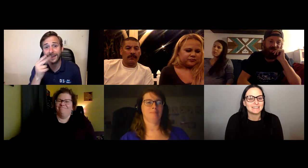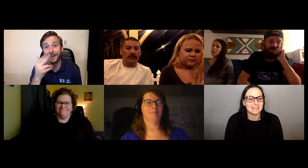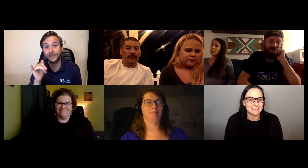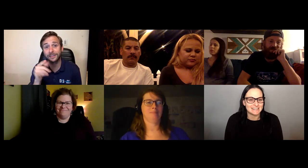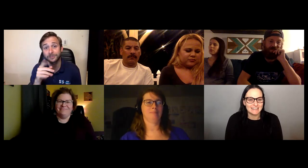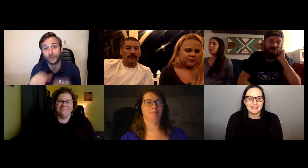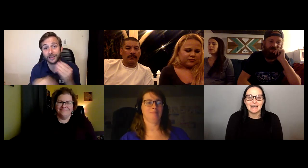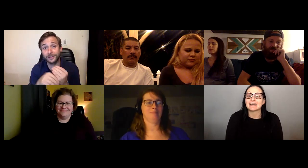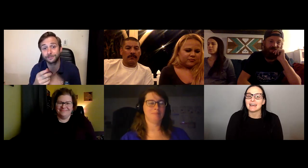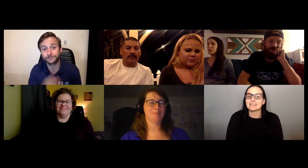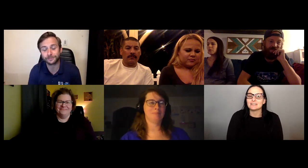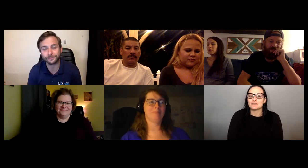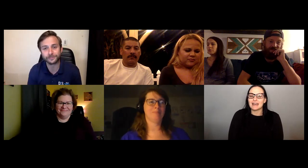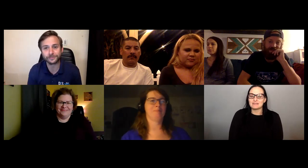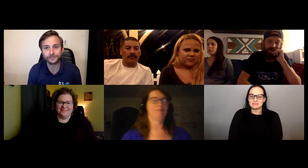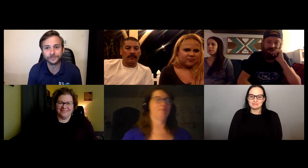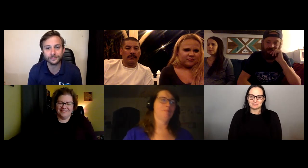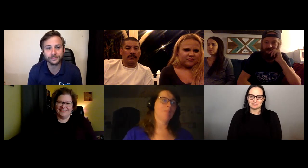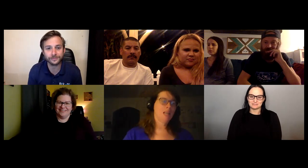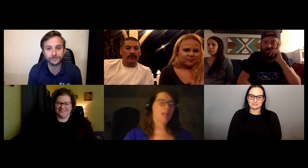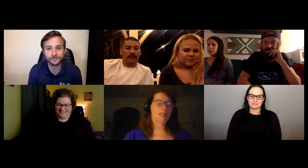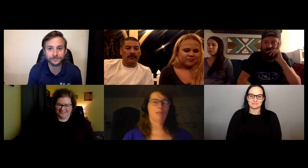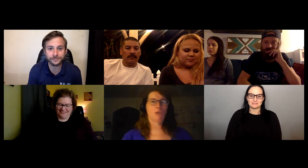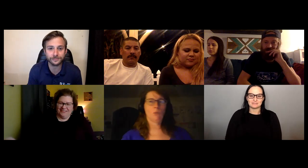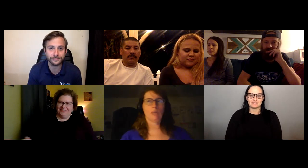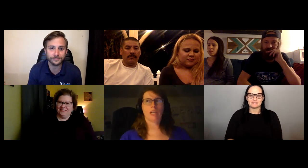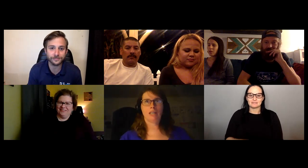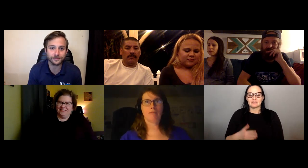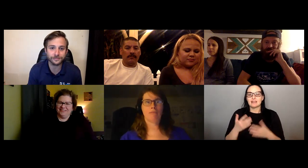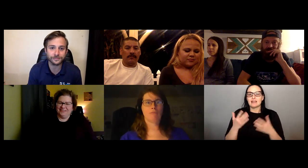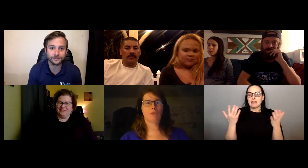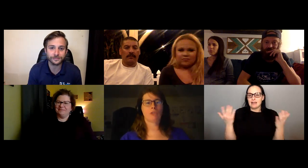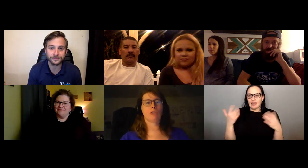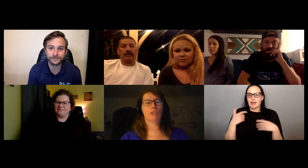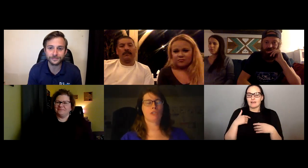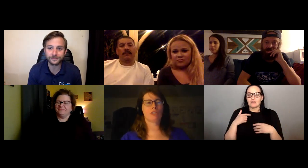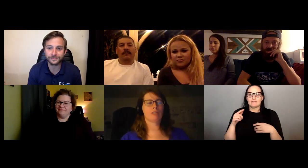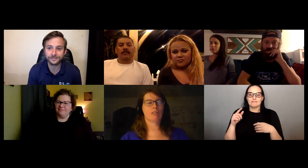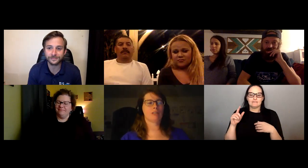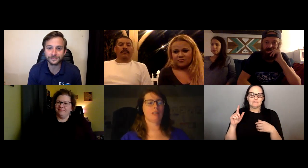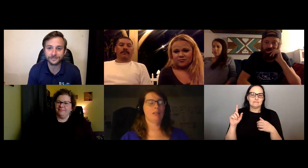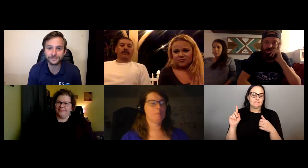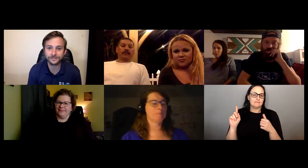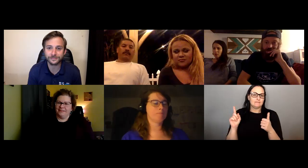yes cathy did you want to add um when i first